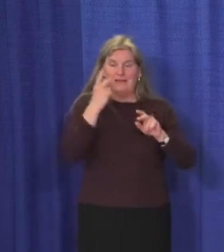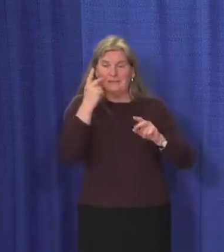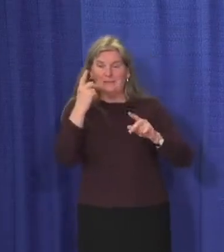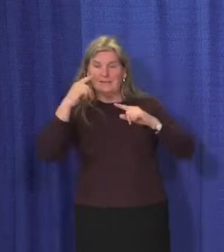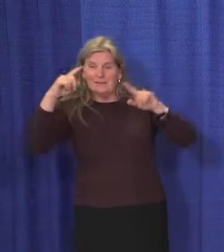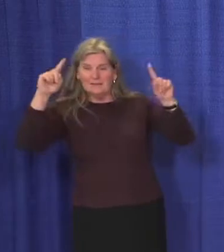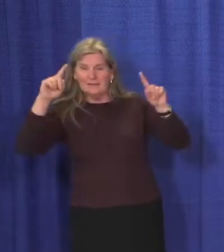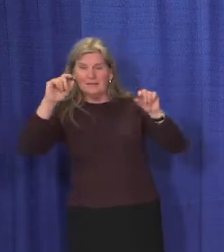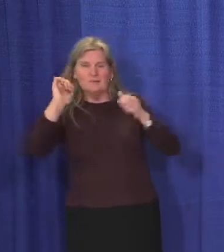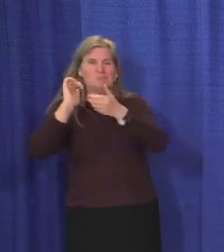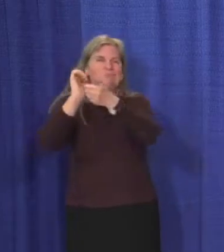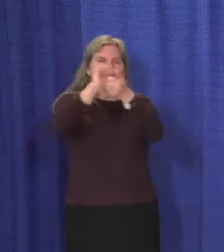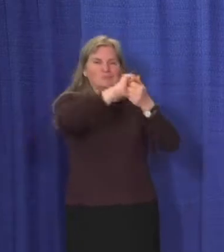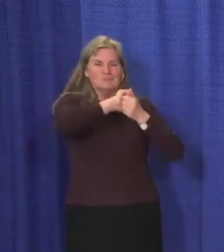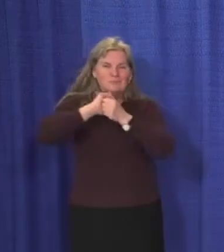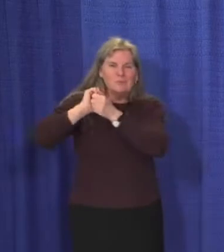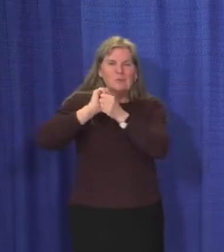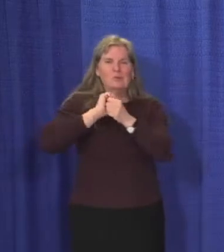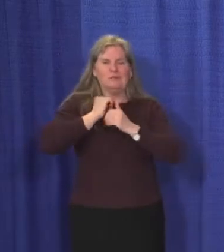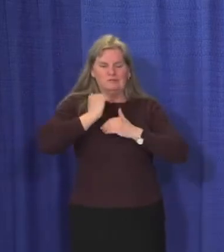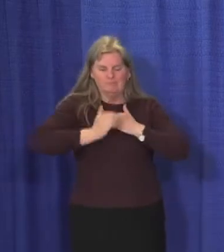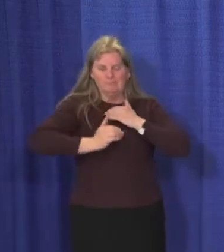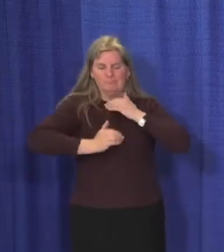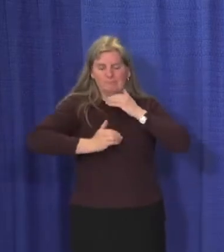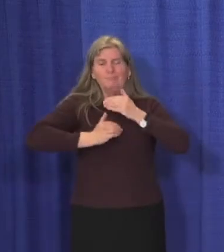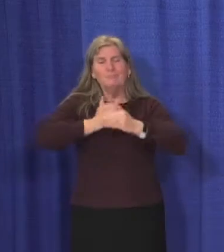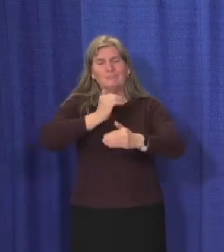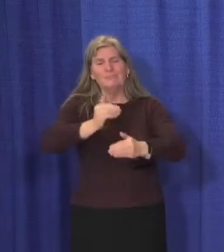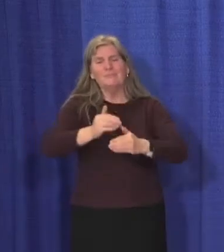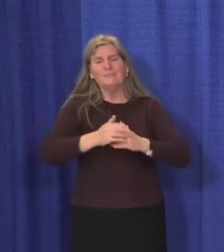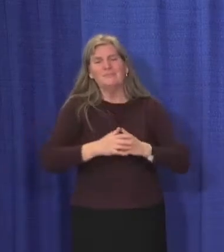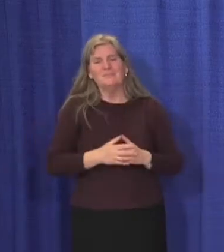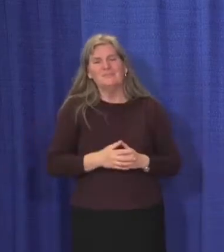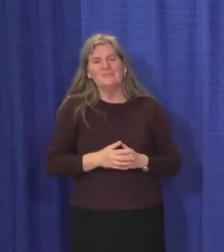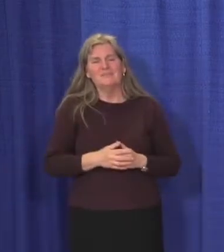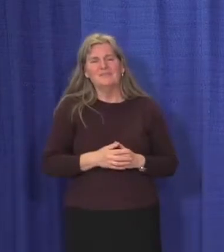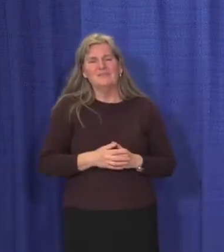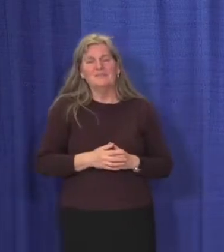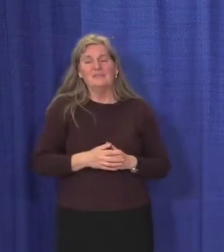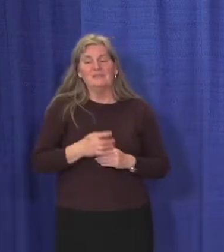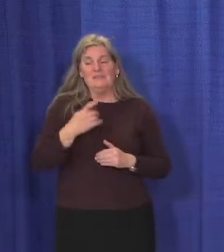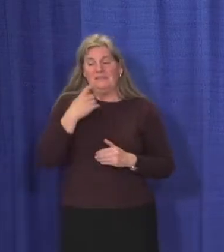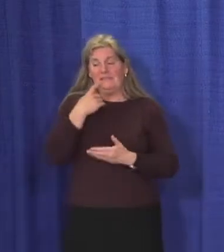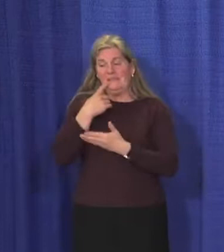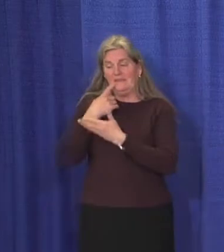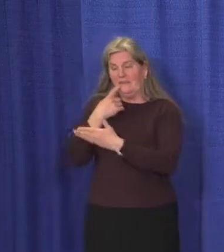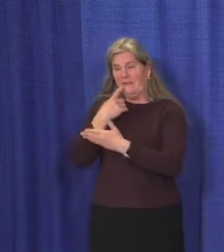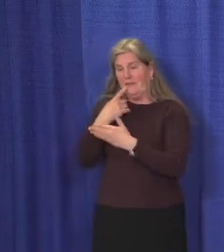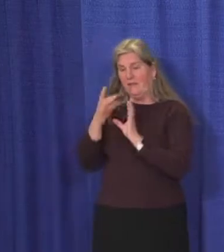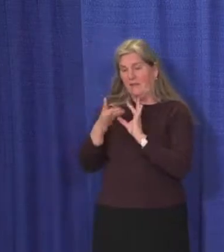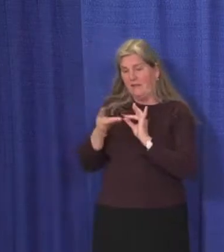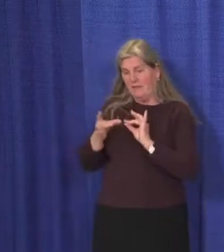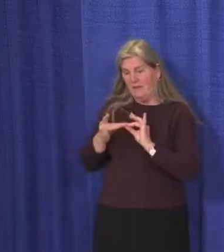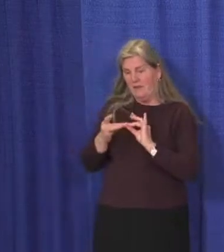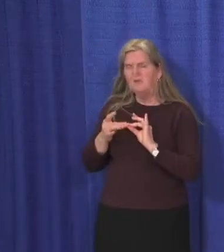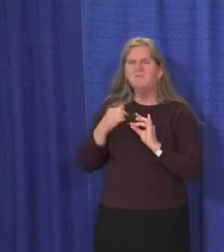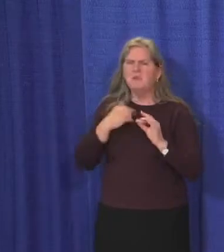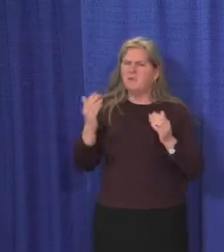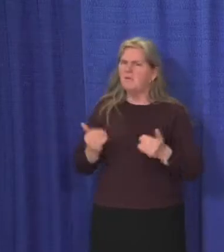success in working together. As the premier mention I have made recommendations about